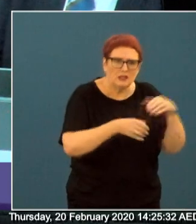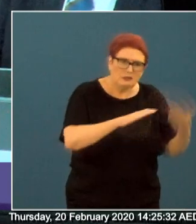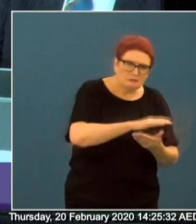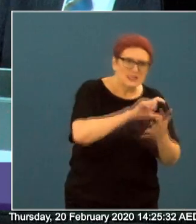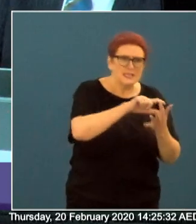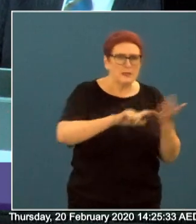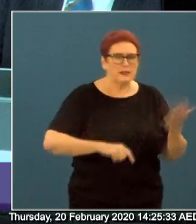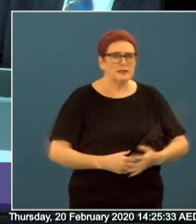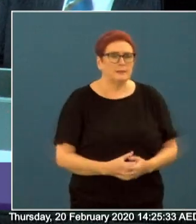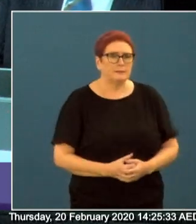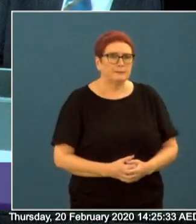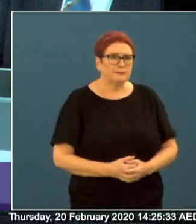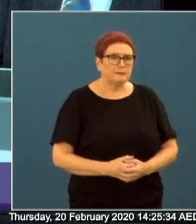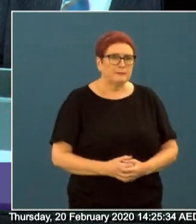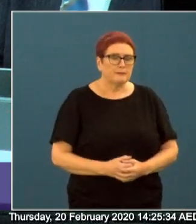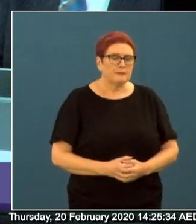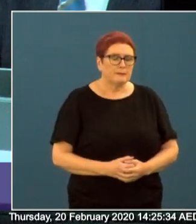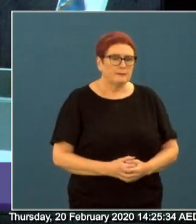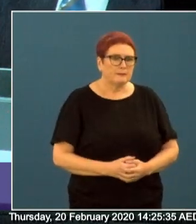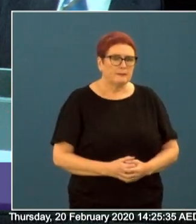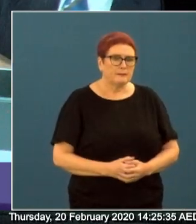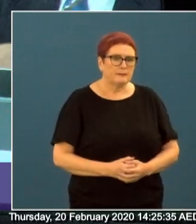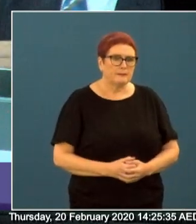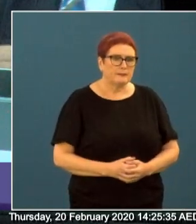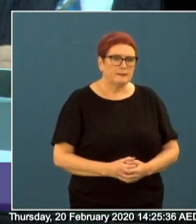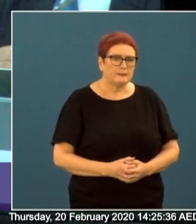But then you say this — and I'm interested to understand what has happened here: